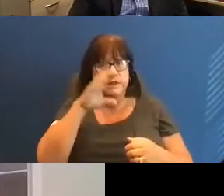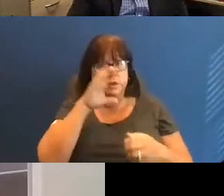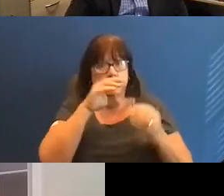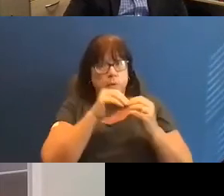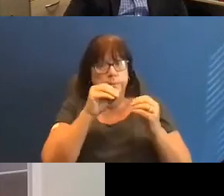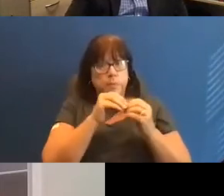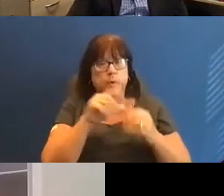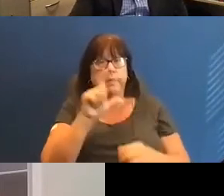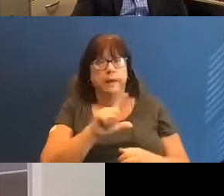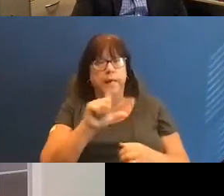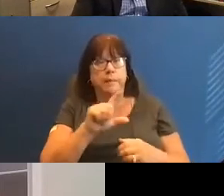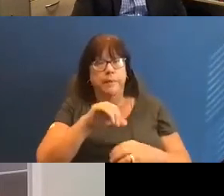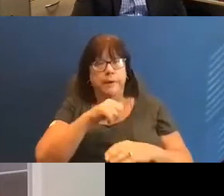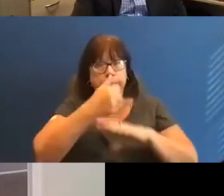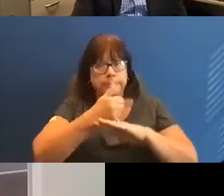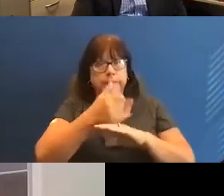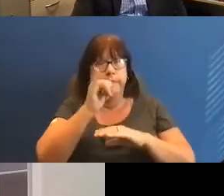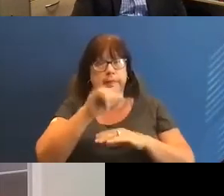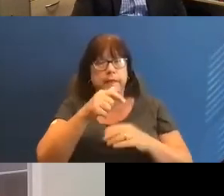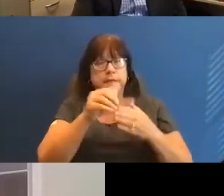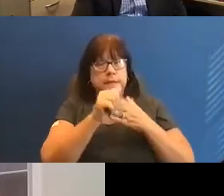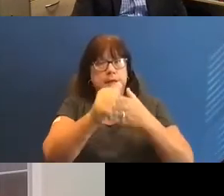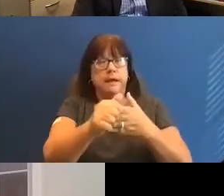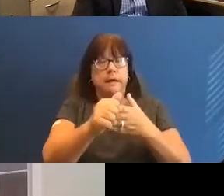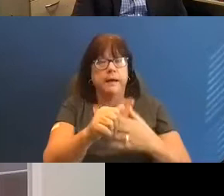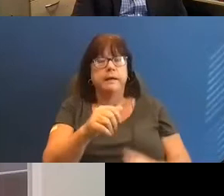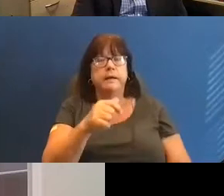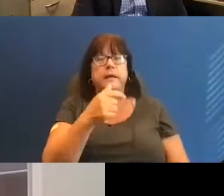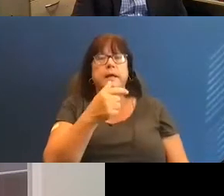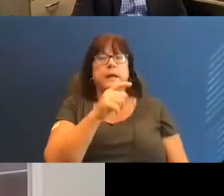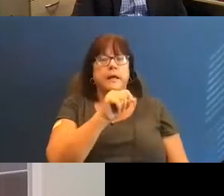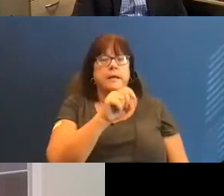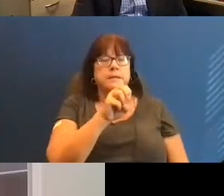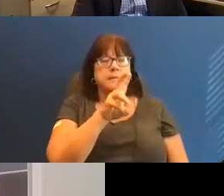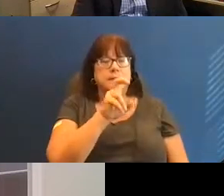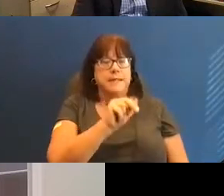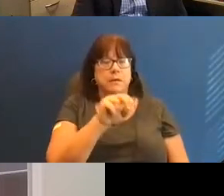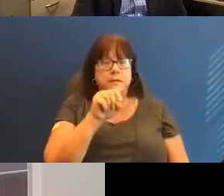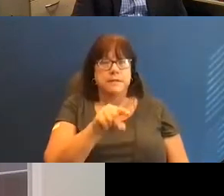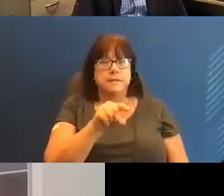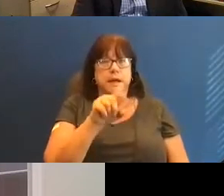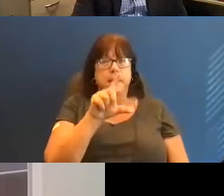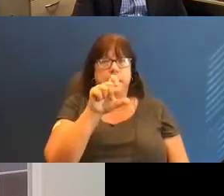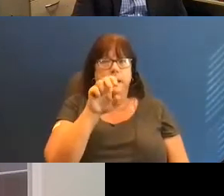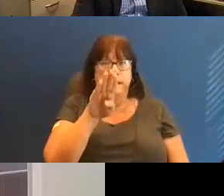towson.libguides.com/oer and I'm going to provide this slide deck